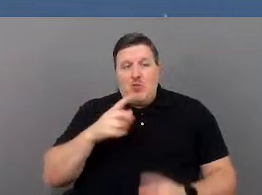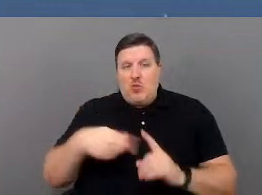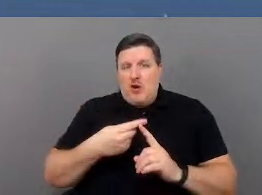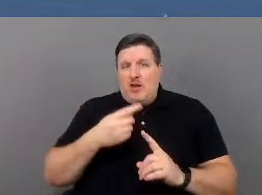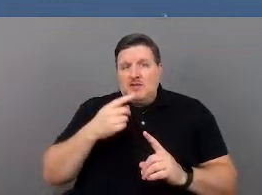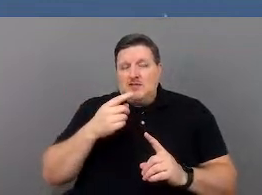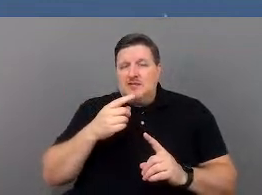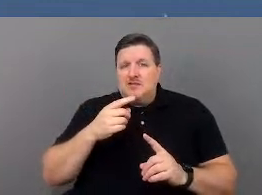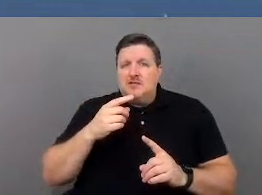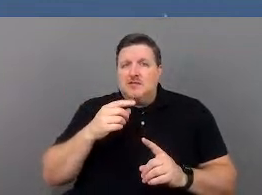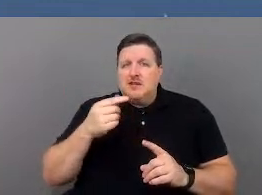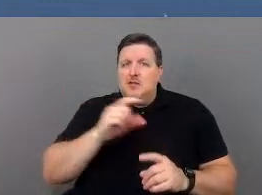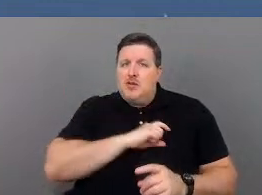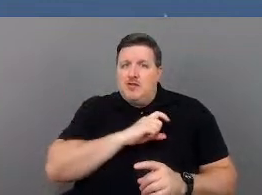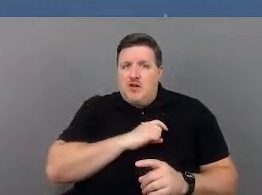MALFEASANCE.